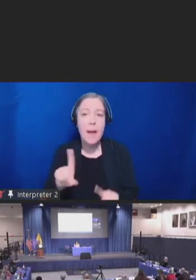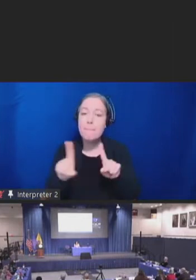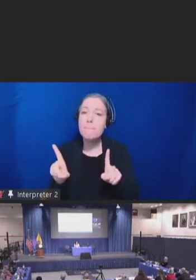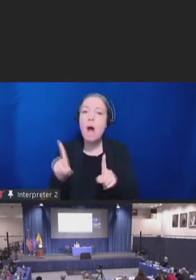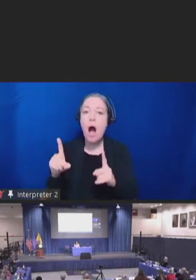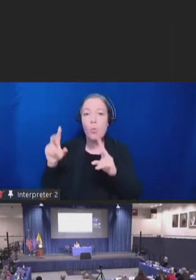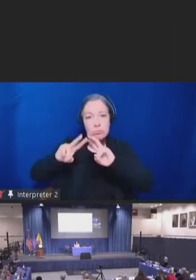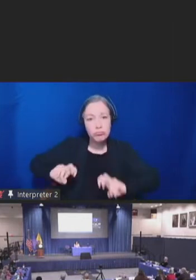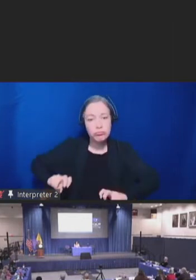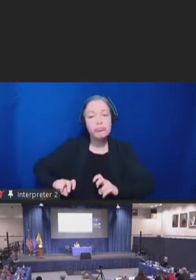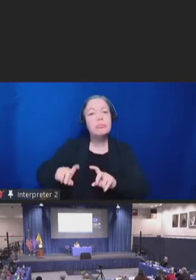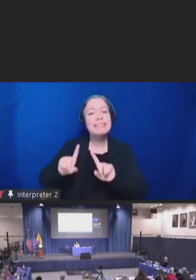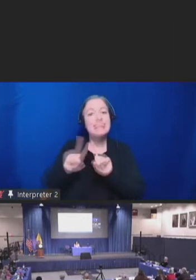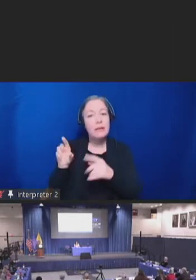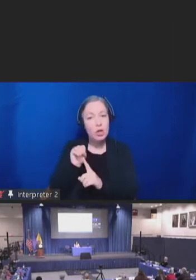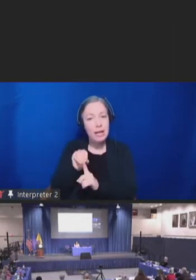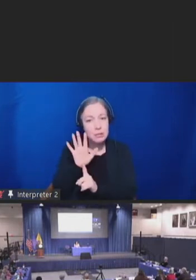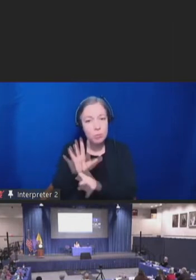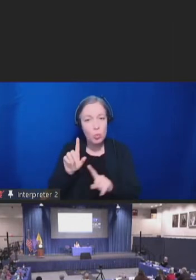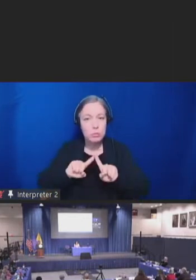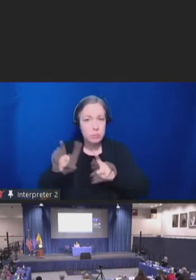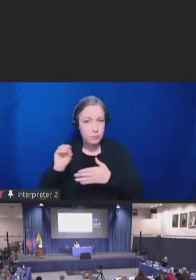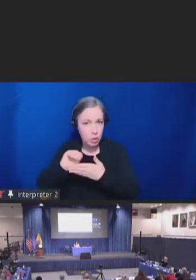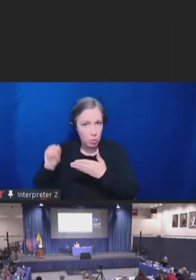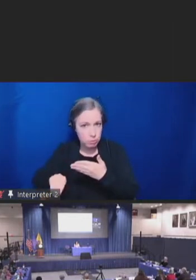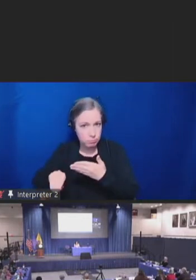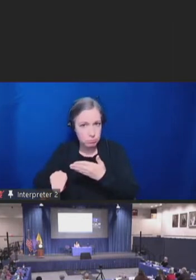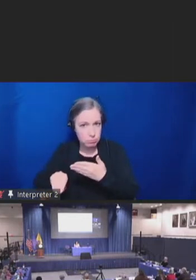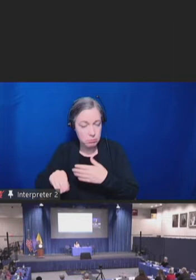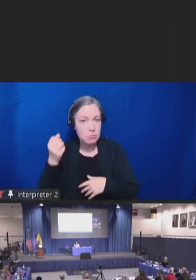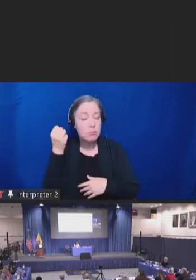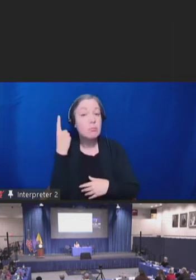So, here is the public concern -- this is a study of the schedule on type 1 diabetes.